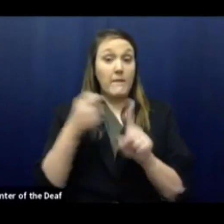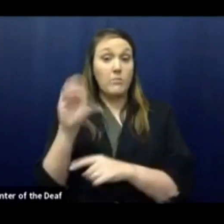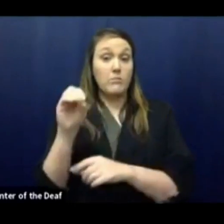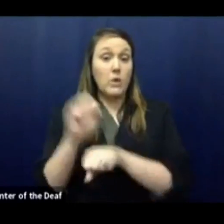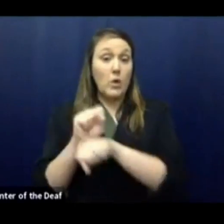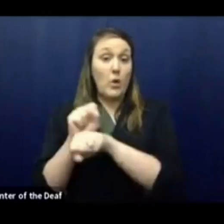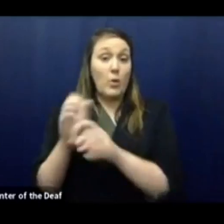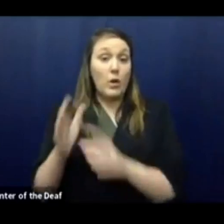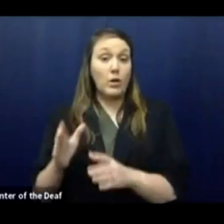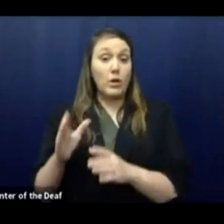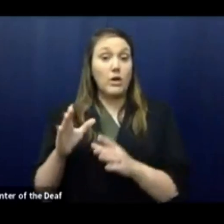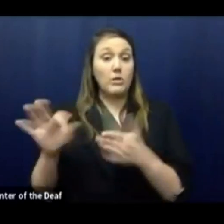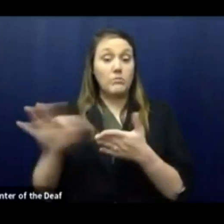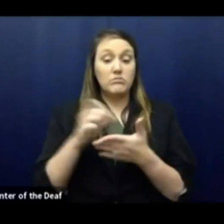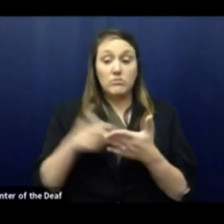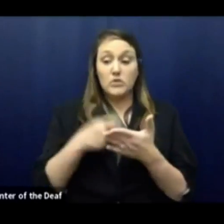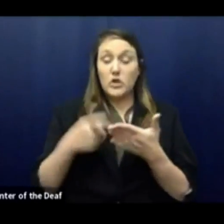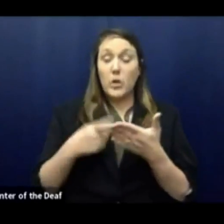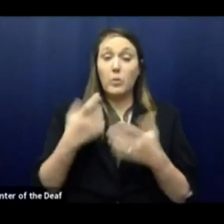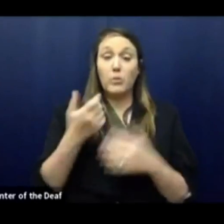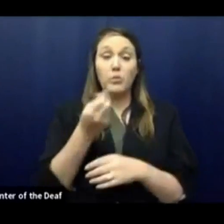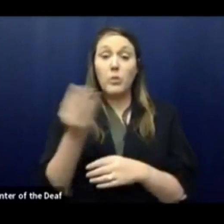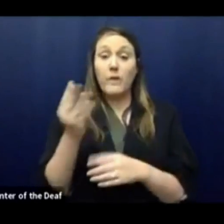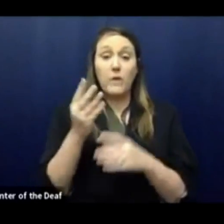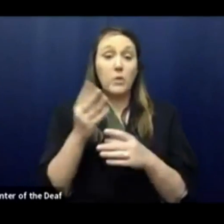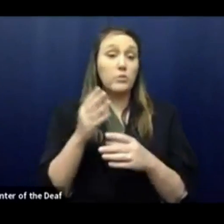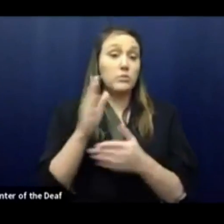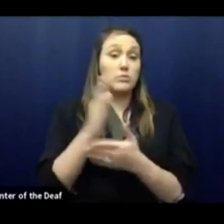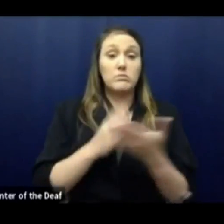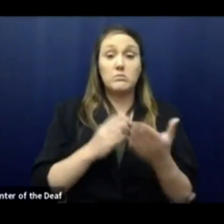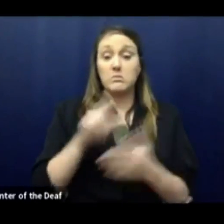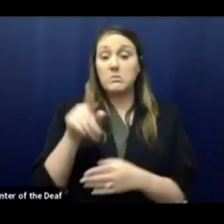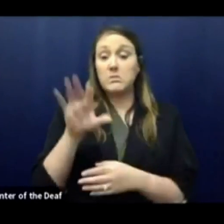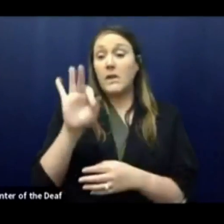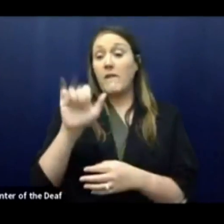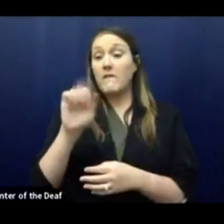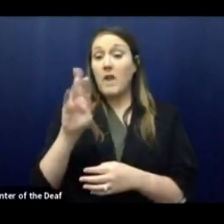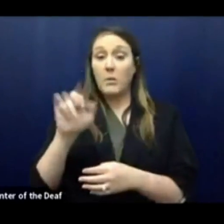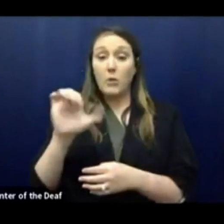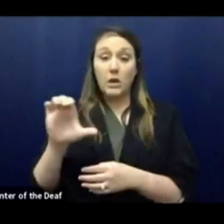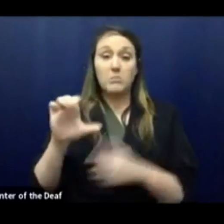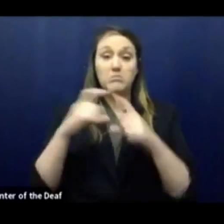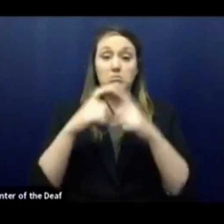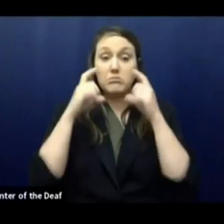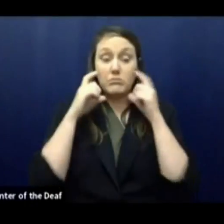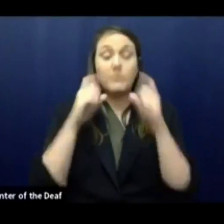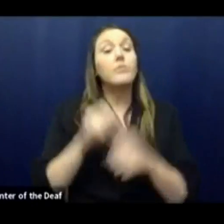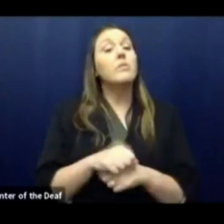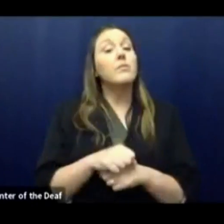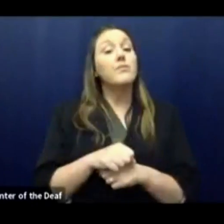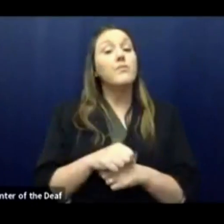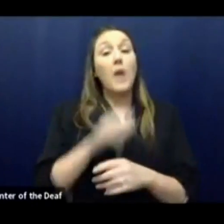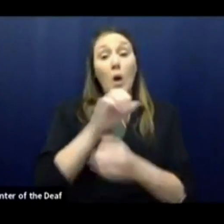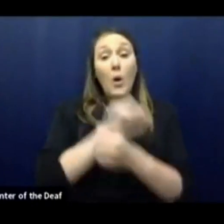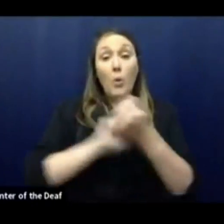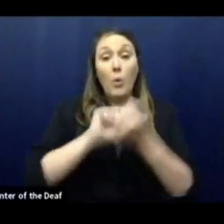BANDANA OR A T-SHIRT4@. IT DOESN'T HAVE TO BE ANYTHING BANDANA OR A T-SHIRT4@. IT DOESN'T HAVE TO BE ANYTHING FANCY. IT DOESN'T HAVE TO BE ANYTHING FANCY. IT DOESN'T HAVE TO BE ANYTHING FANCY. MY IT DOESN'T HAVE TO BE ANYTHING FANCY. MY MASK IT DOESN'T HAVE TO BE ANYTHING FANCY. MY MASK THAT IT DOESN'T HAVE TO BE ANYTHING FANCY. MY MASK THAT I IT DOESN'T HAVE TO BE ANYTHING FANCY. MY MASK THAT I WEAR IT DOESN'T HAVE TO BE ANYTHING FANCY. MY MASK THAT I WEAR MOST IT DOESN'T HAVE TO BE ANYTHING FANCY. MY MASK THAT I WEAR MOST OFTEN FANCY. MY MASK THAT I WEAR MOST OFTEN FANCY. MY MASK THAT I WEAR MOST OFTEN IS FANCY. MY MASK THAT I WEAR MOST OFTEN IS MADE FANCY. MY MASK THAT I WEAR MOST OFTEN IS MADE BY FANCY. MY MASK THAT I WEAR MOST OFTEN IS MADE BY ONE FANCY. MY MASK THAT I WEAR MOST OFTEN IS MADE BY ONE OF FANCY. MY MASK THAT I WEAR MOST OFTEN IS MADE BY ONE OF MY FANCY. MY MASK THAT I WEAR MOST OFTEN IS MADE BY ONE OF MY COLLEAGUE4@ MY MASK THAT I WEAR MOST OFTEN IS MADE BY ONE OF MY COLLEAGUE4@ MY MASK THAT I WEAR MOST OFTEN IS MADE BY ONE OF MY COLLEAGUE4@ SELLING MY MASK THAT I WEAR MOST OFTEN IS MADE BY ONE OF MY COLLEAGUE4@ SELLING A MY MASK THAT I WEAR MOST OFTEN IS MADE BY ONE OF MY COLLEAGUE4@ SELLING A FEW MY MASK THAT I WEAR MOST OFTEN IS MADE BY ONE OF MY COLLEAGUE4@ SELLING A FEW PIECES MY MASK THAT I WEAR MOST OFTEN IS MADE BY ONE OF MY COLLEAGUE4@ SELLING A FEW PIECES OF MY MASK THAT I WEAR MOST OFTEN IS MADE BY ONE OF MY COLLEAGUE4@ SELLING A FEW PIECES OF FABRIC IS MADE BY ONE OF MY COLLEAGUE4@ SELLING A FEW PIECES OF FABRIC IS MADE BY ONE OF MY COLLEAGUE4@ SELLING A FEW PIECES OF FABRIC TOGETHER. SELLING A FEW PIECES OF FABRIC TOGETHER. SELLING A FEW PIECES OF FABRIC TOGETHER. YOU